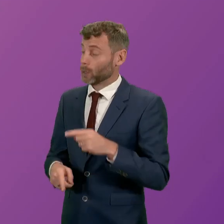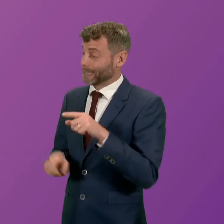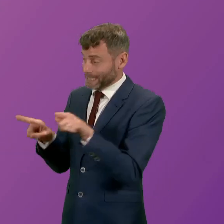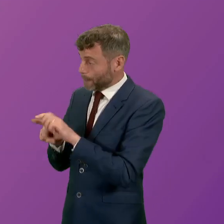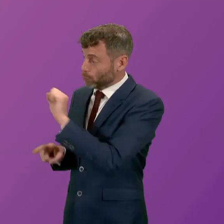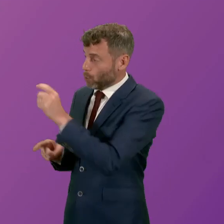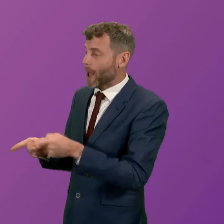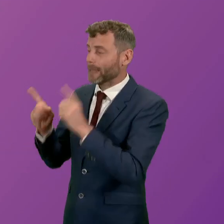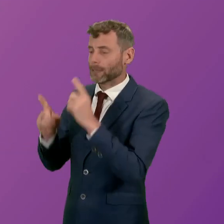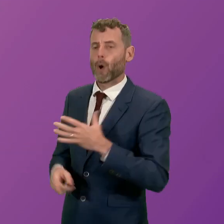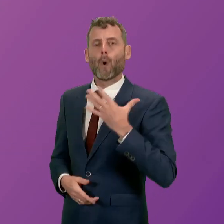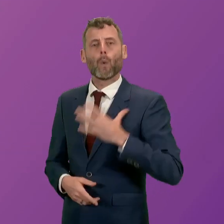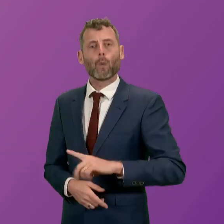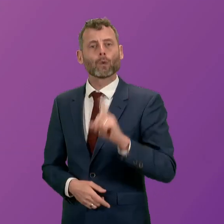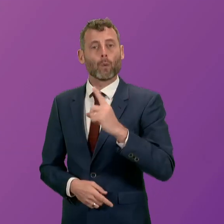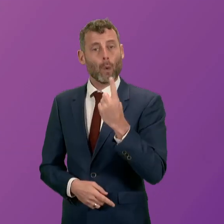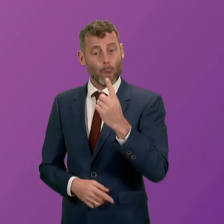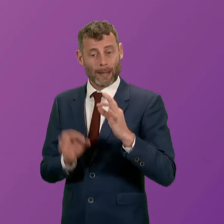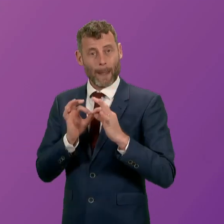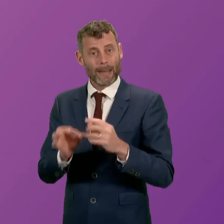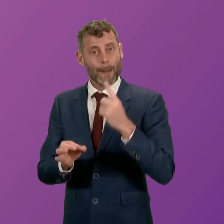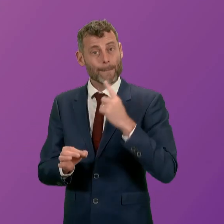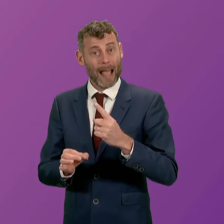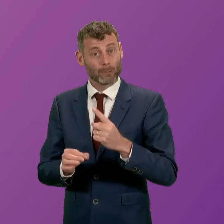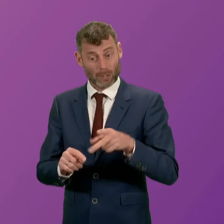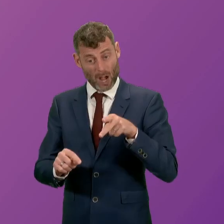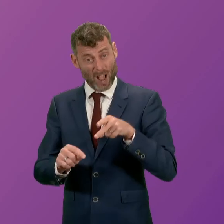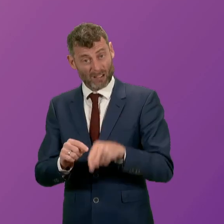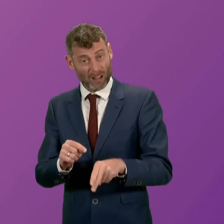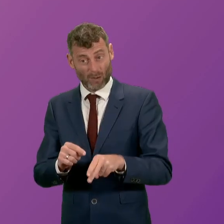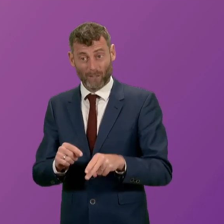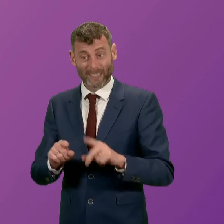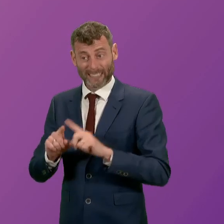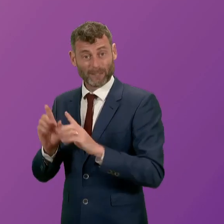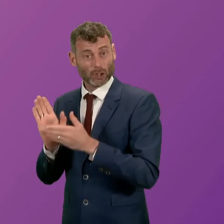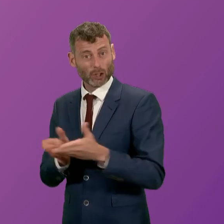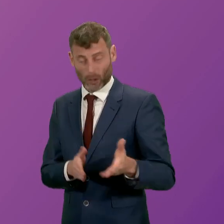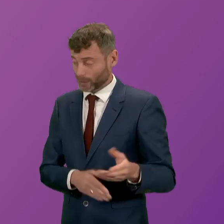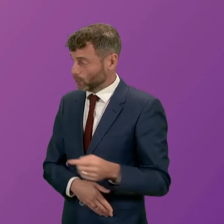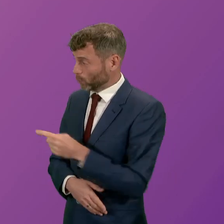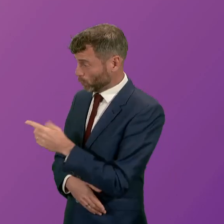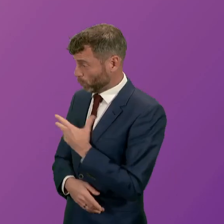of £1 billion of cuts in public expenditure. How does Mr Briggs think that it would be possible